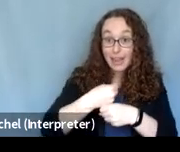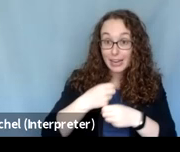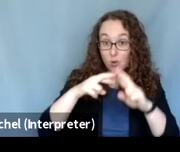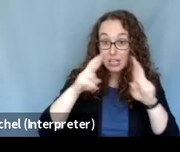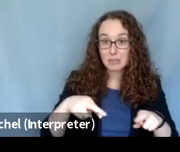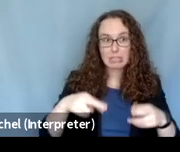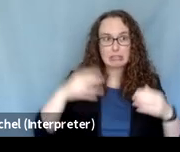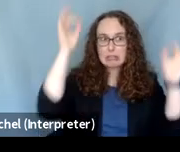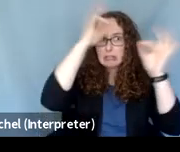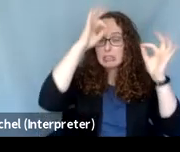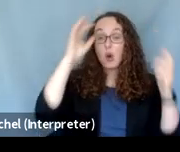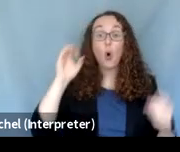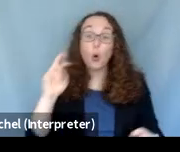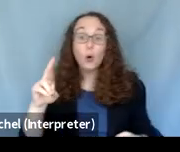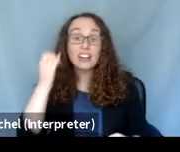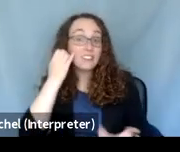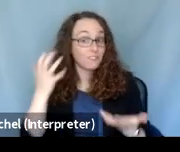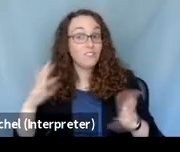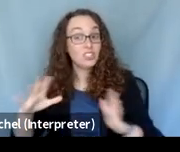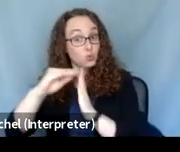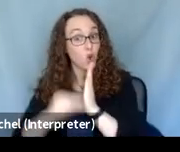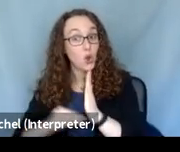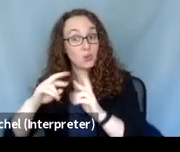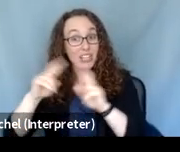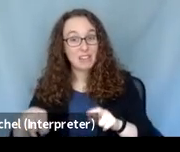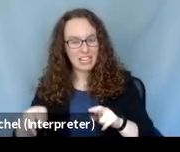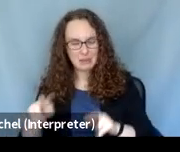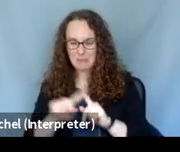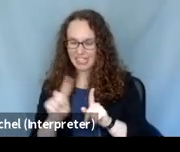we will definitely help you with that. If you don't have a resume I will